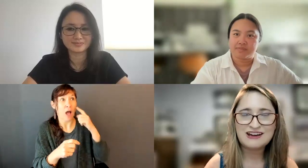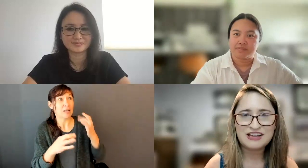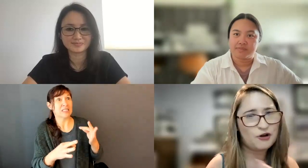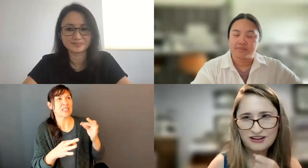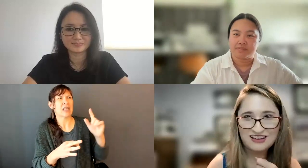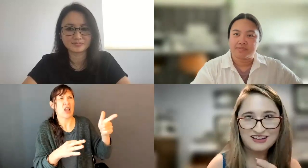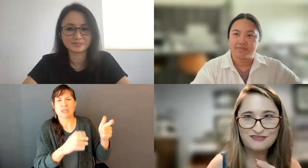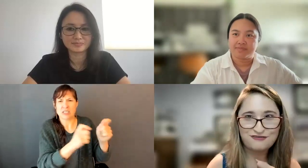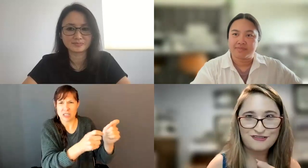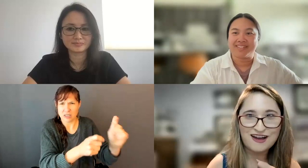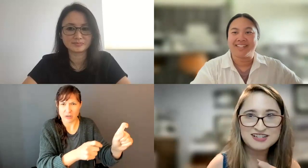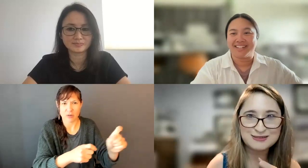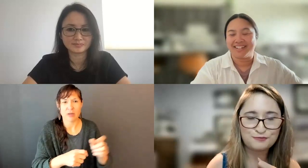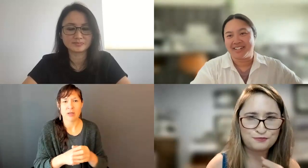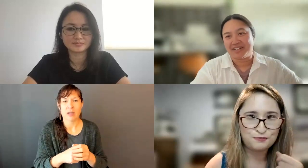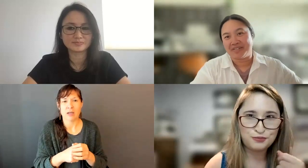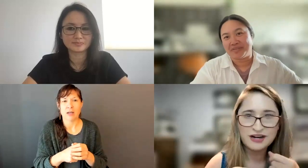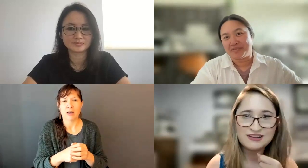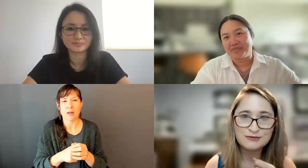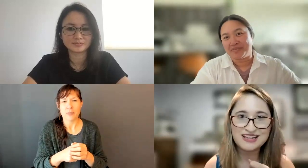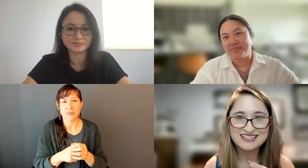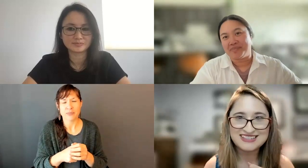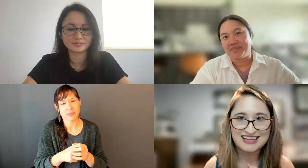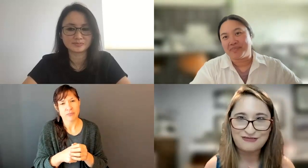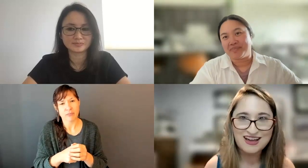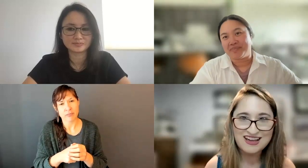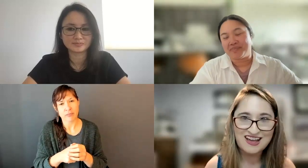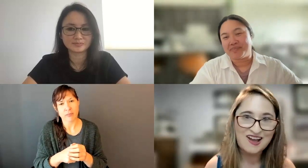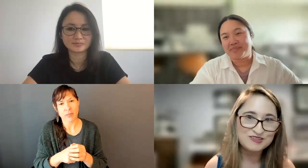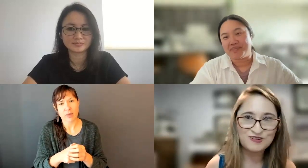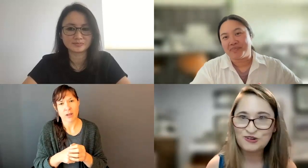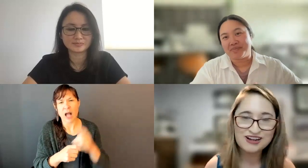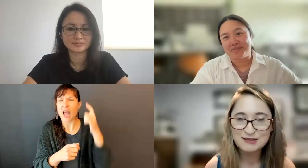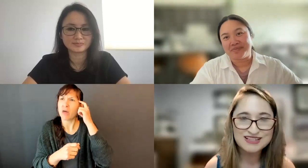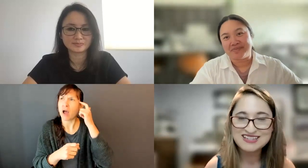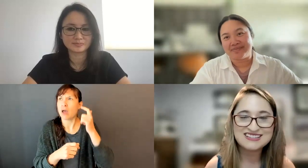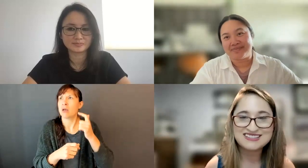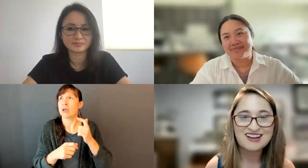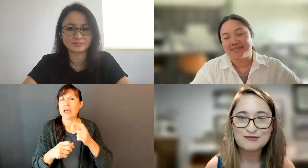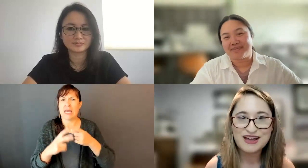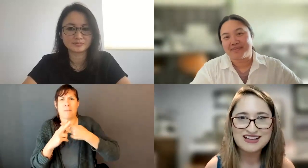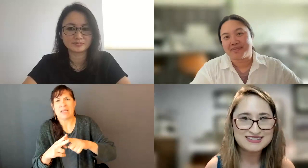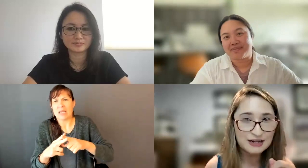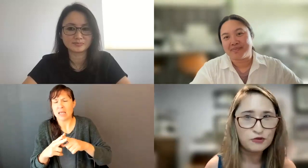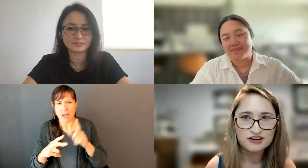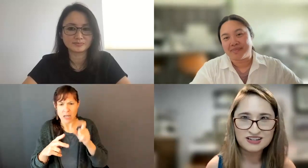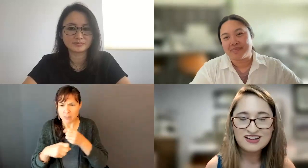I thought, you know, if I just put it all in place, like if I cross all my T's and dot all my I's, it'll work.